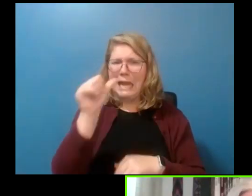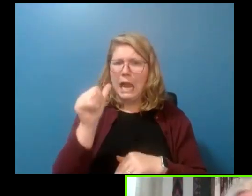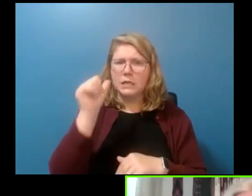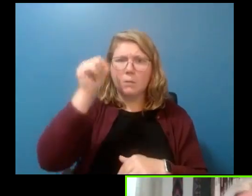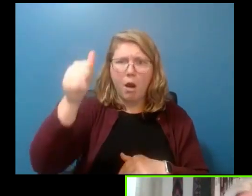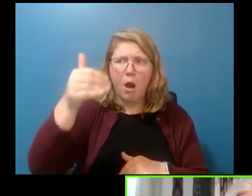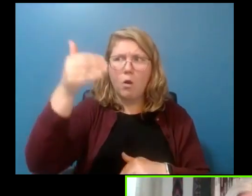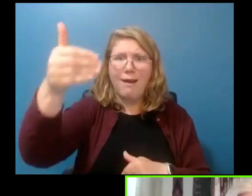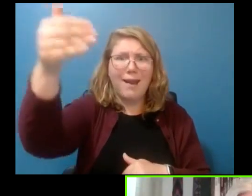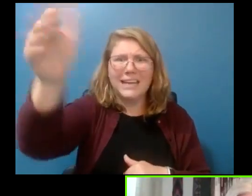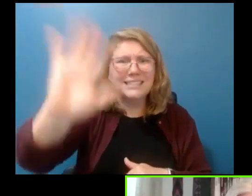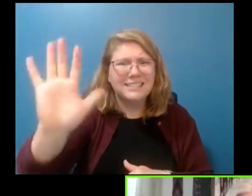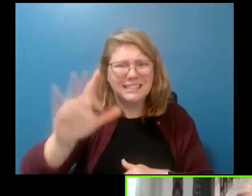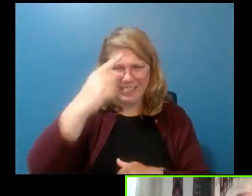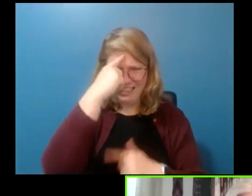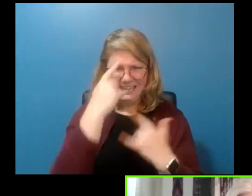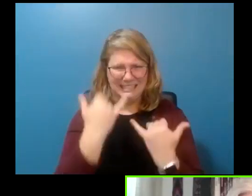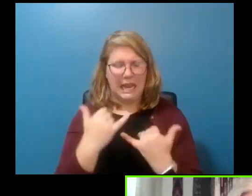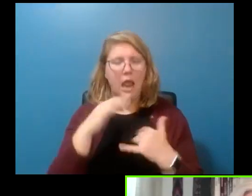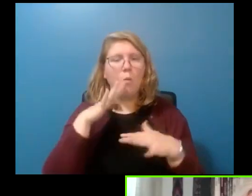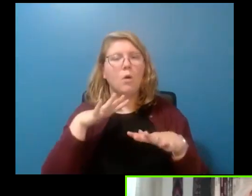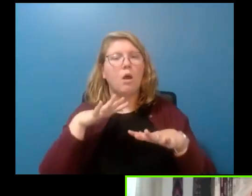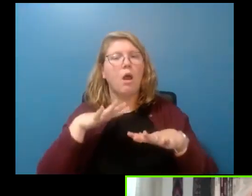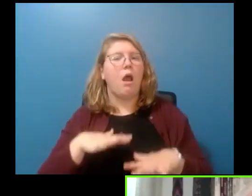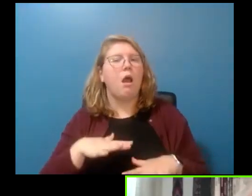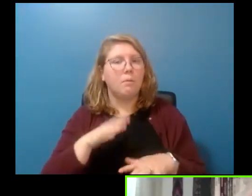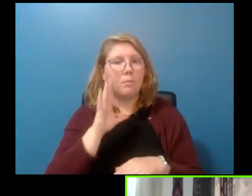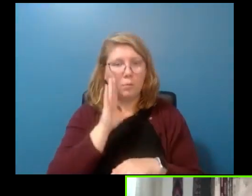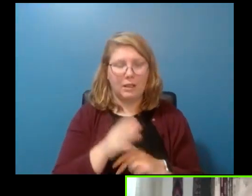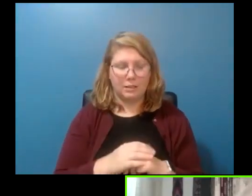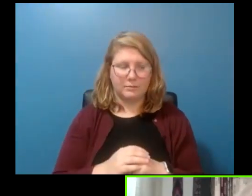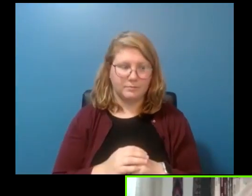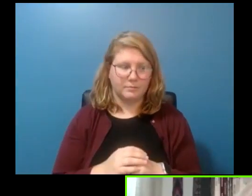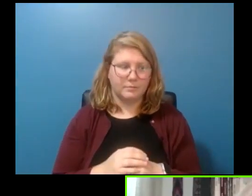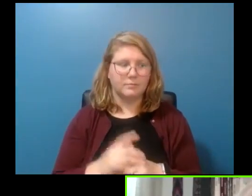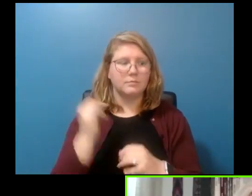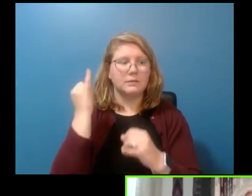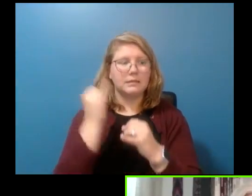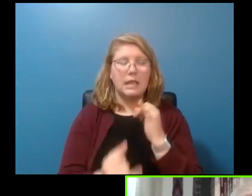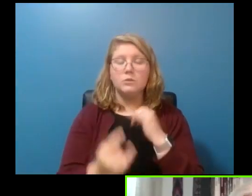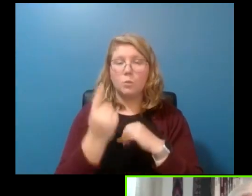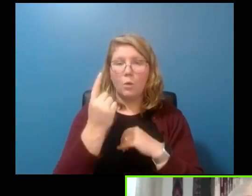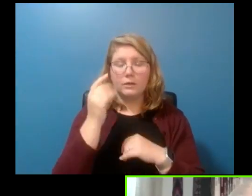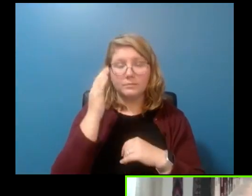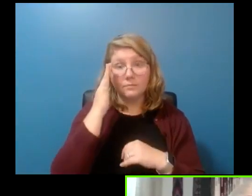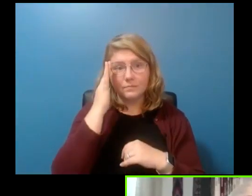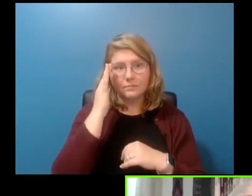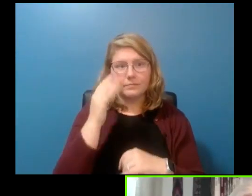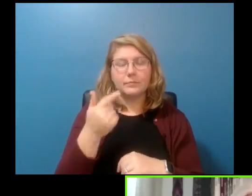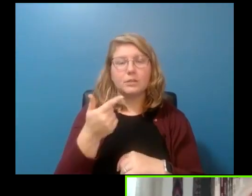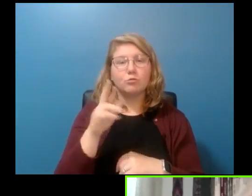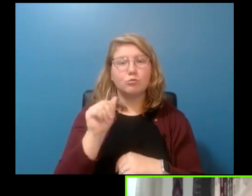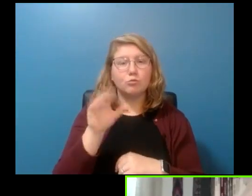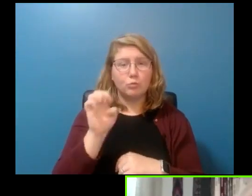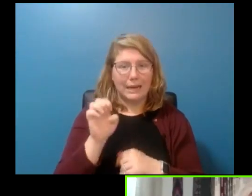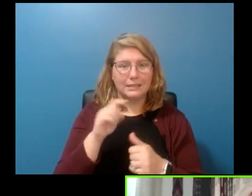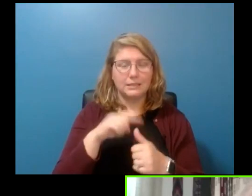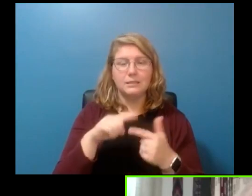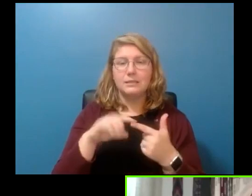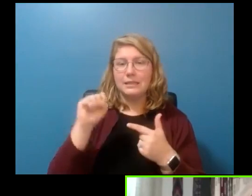Whether it's at work or at home. I had some younger friends who have children who are school-age when the pandemic first hit they